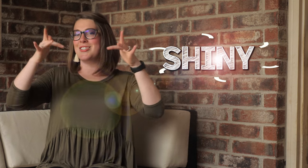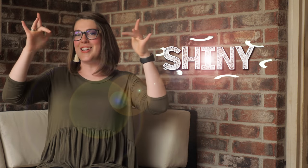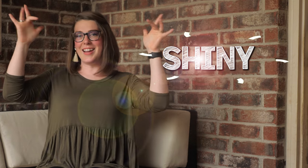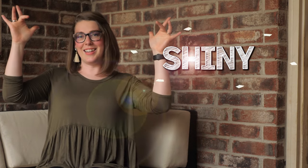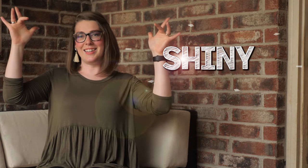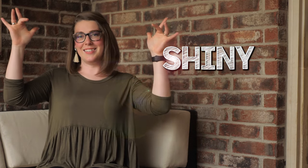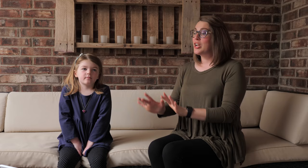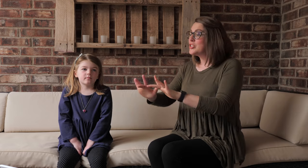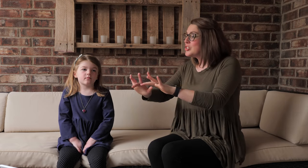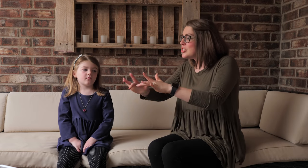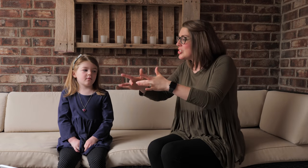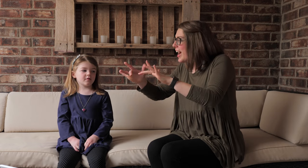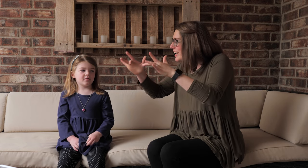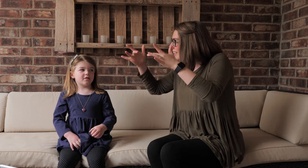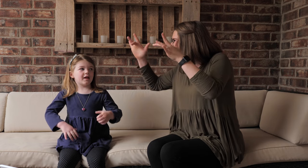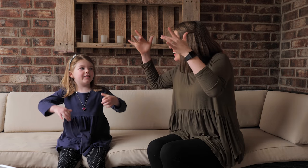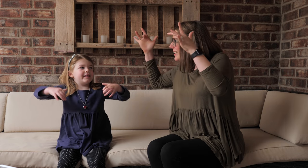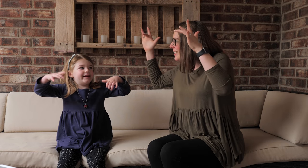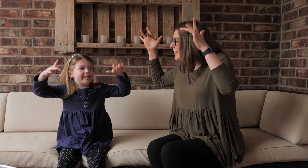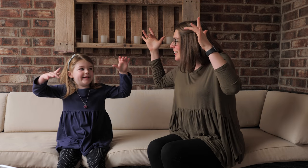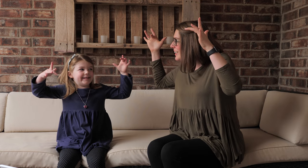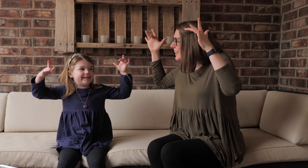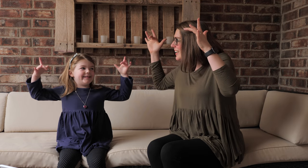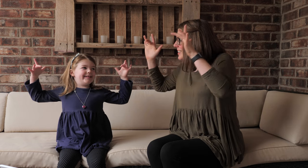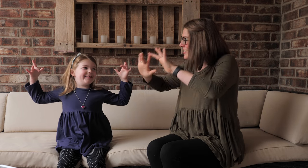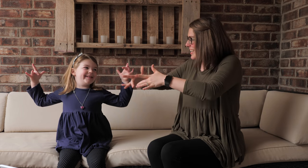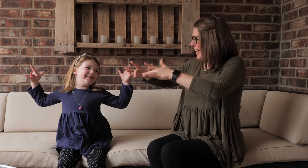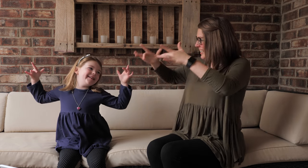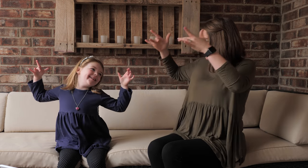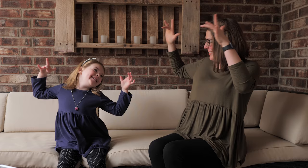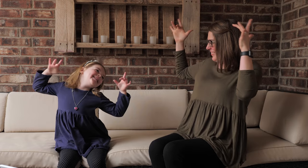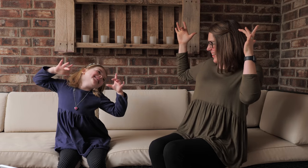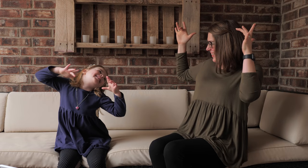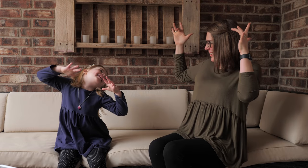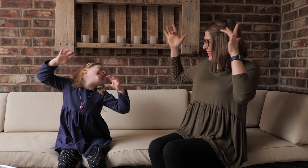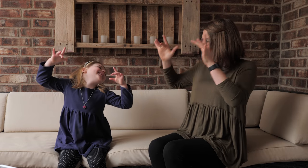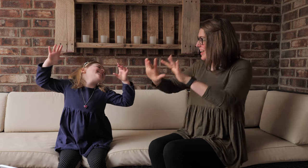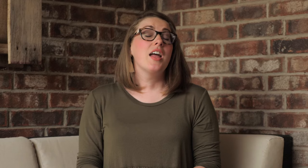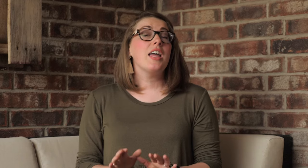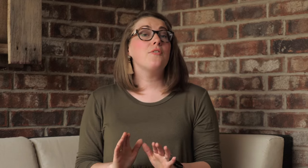Shiny Shiny. Shiny. Very good.